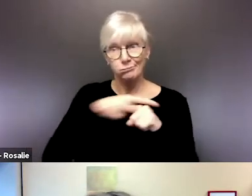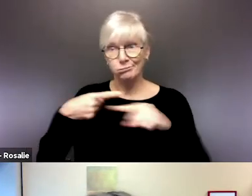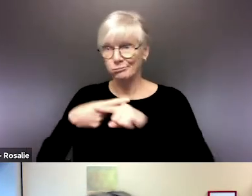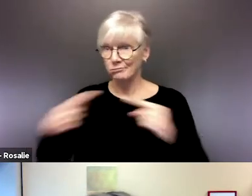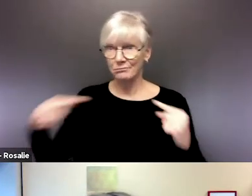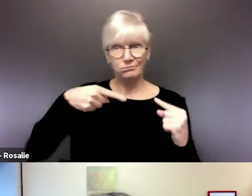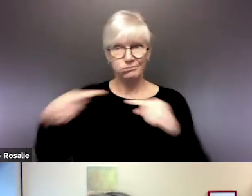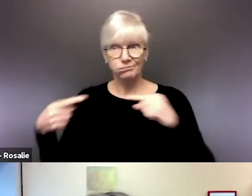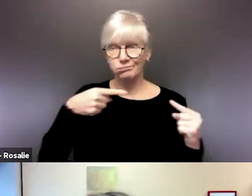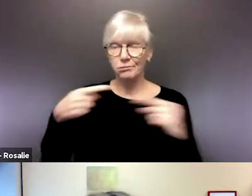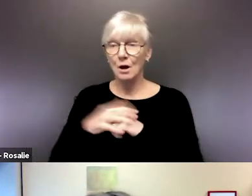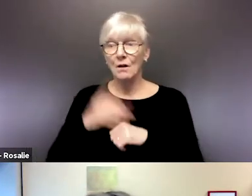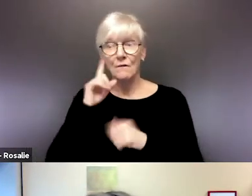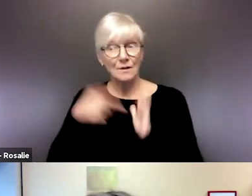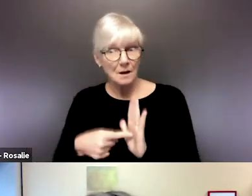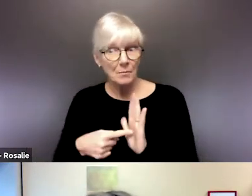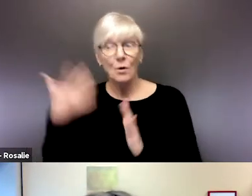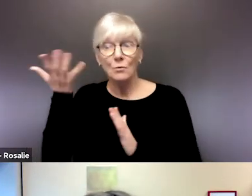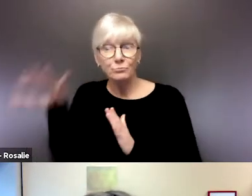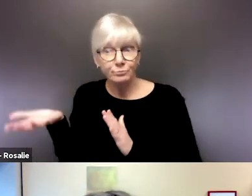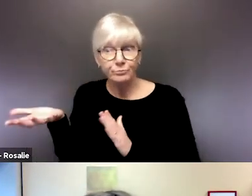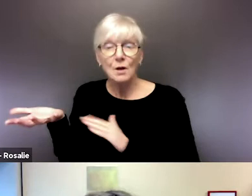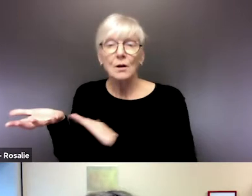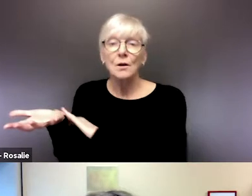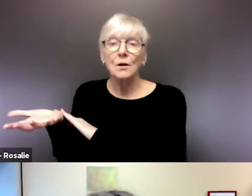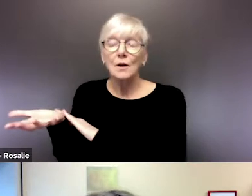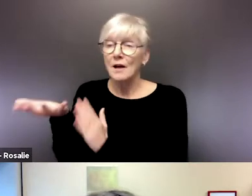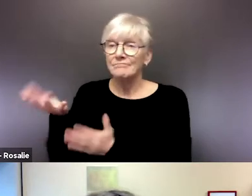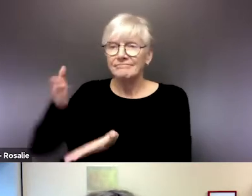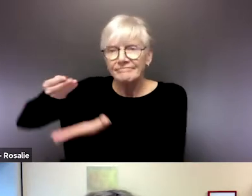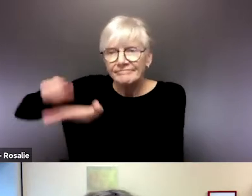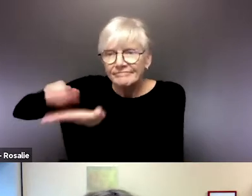On the one hand, there are the issues of economic rationality with the high cost